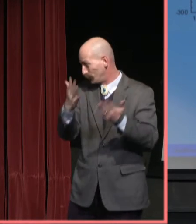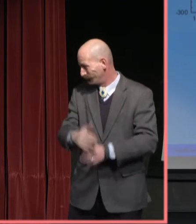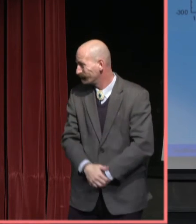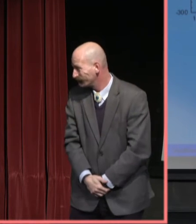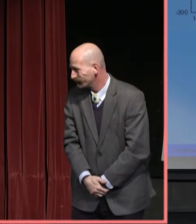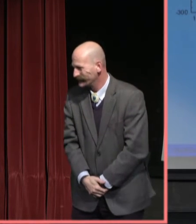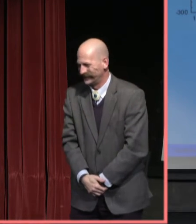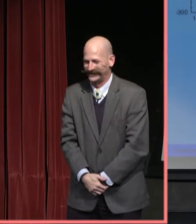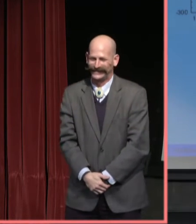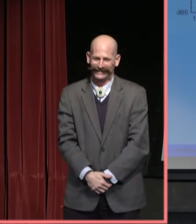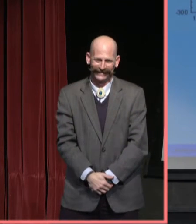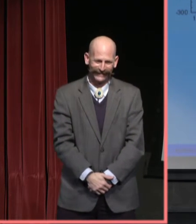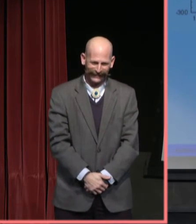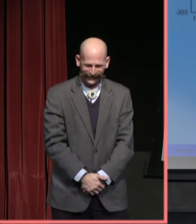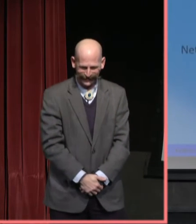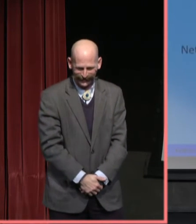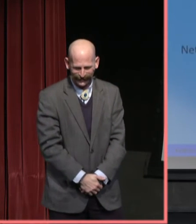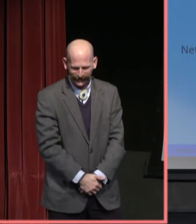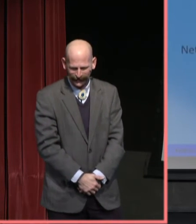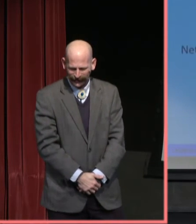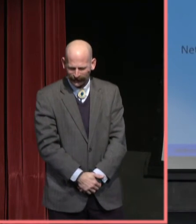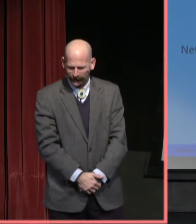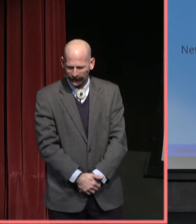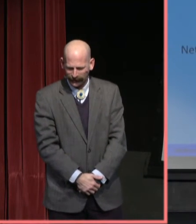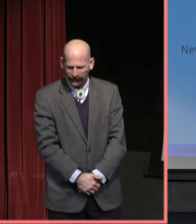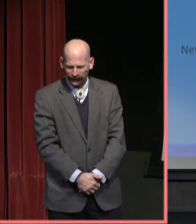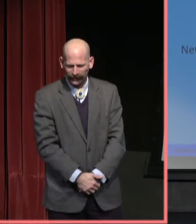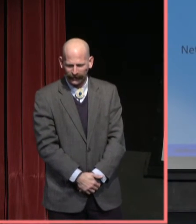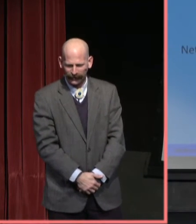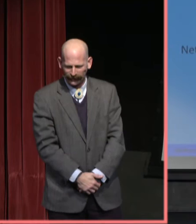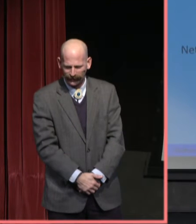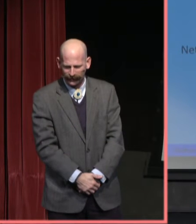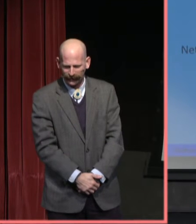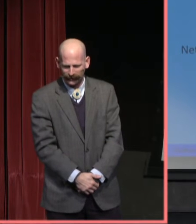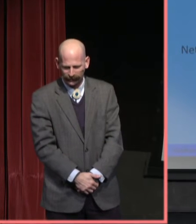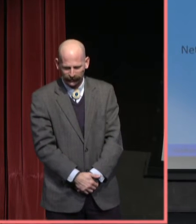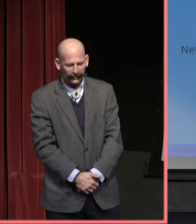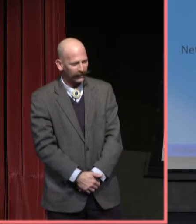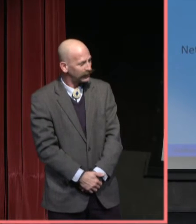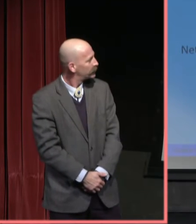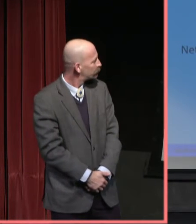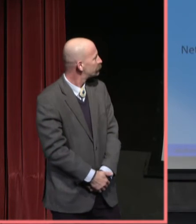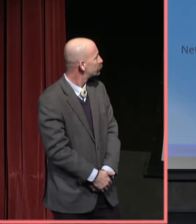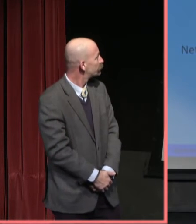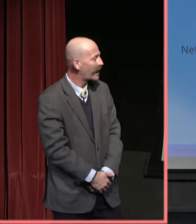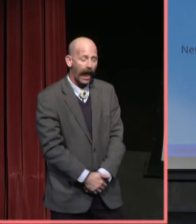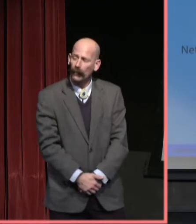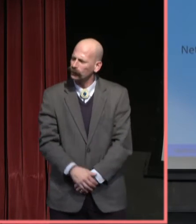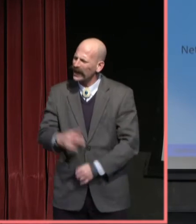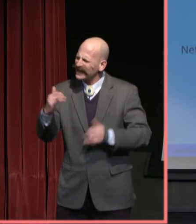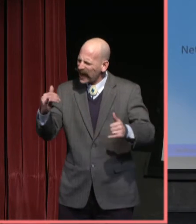in the atmosphere catching fire. I want to explain to you why oxygen is decreasing now,